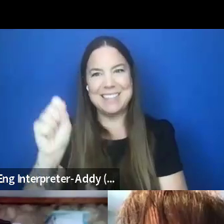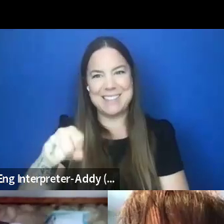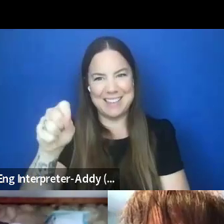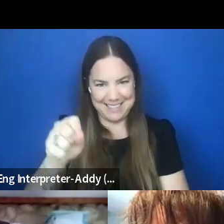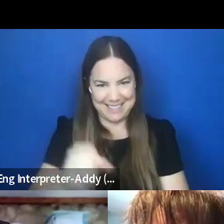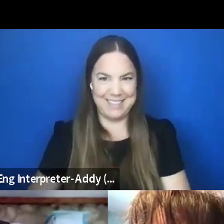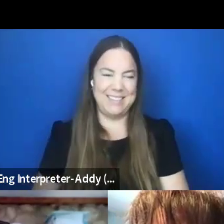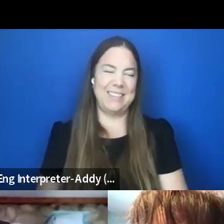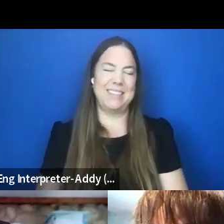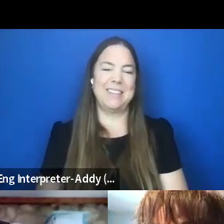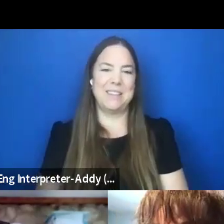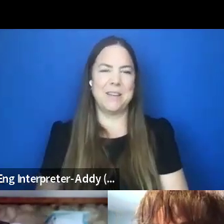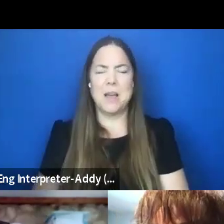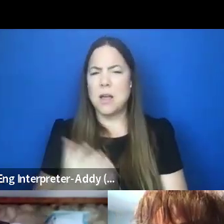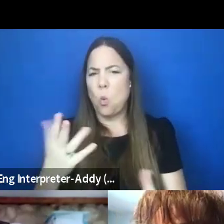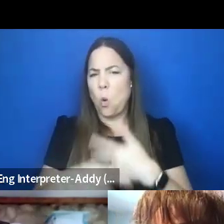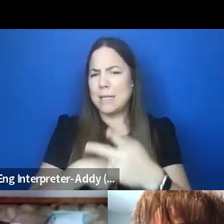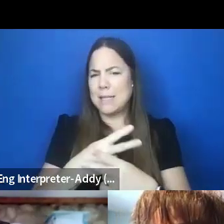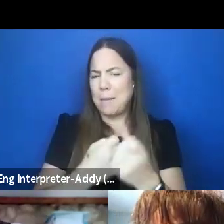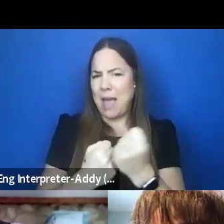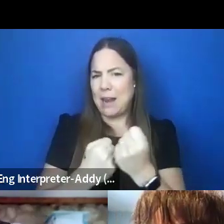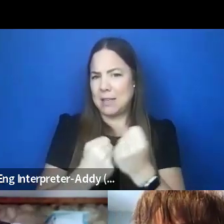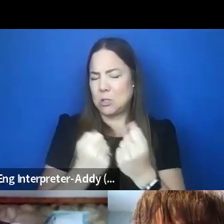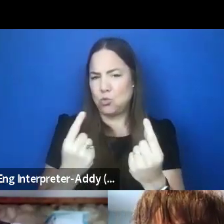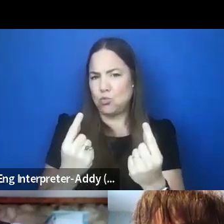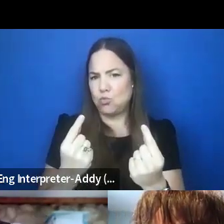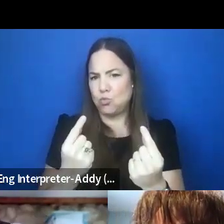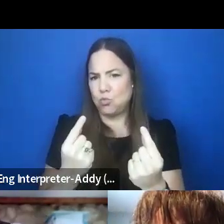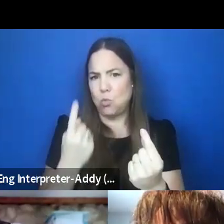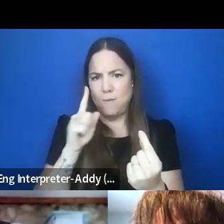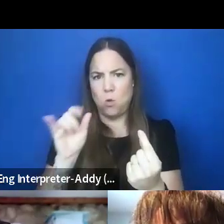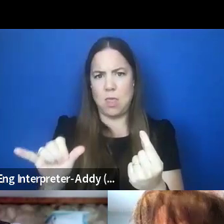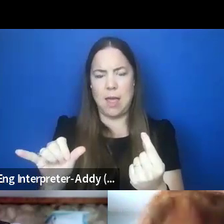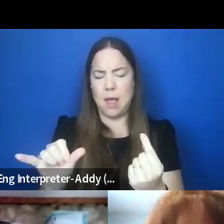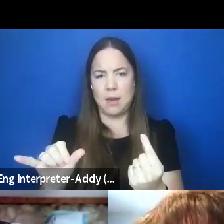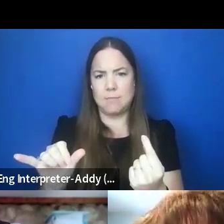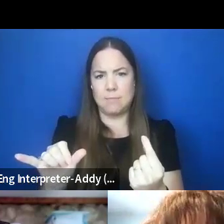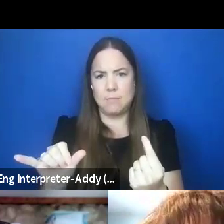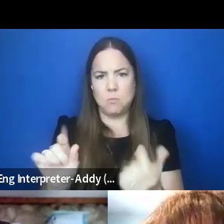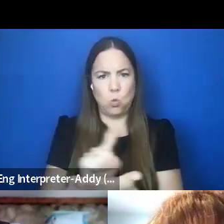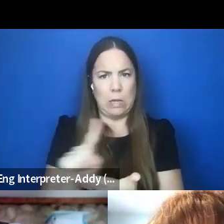Don Dew: What type of advocacy is being done? For Don Dew: for that. Adeleigh Belyeu: So